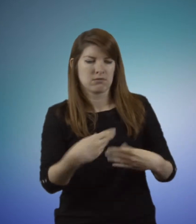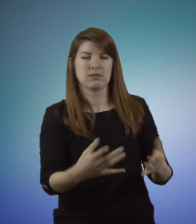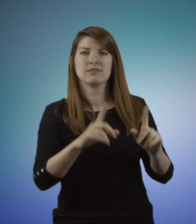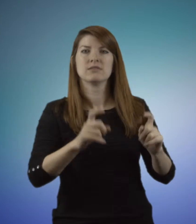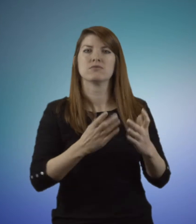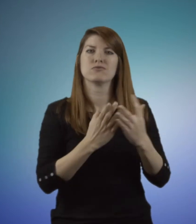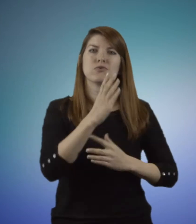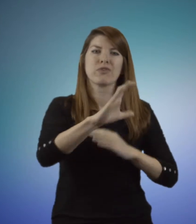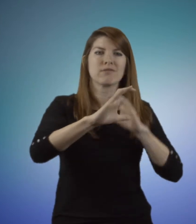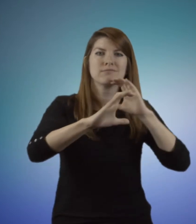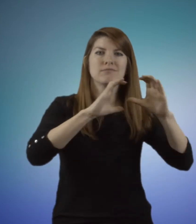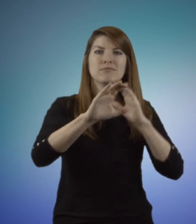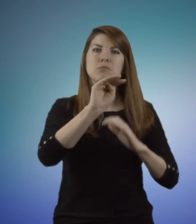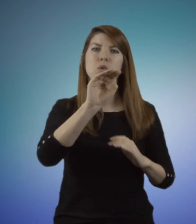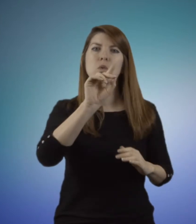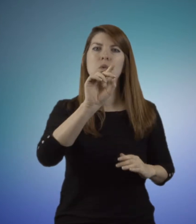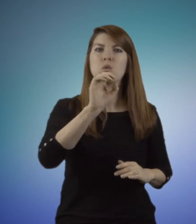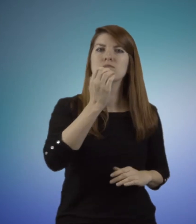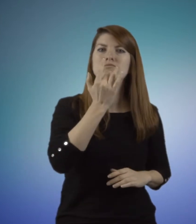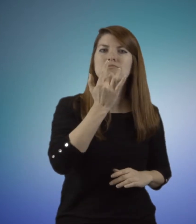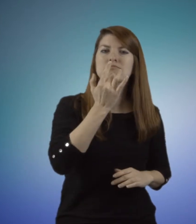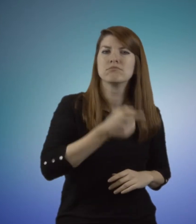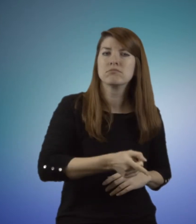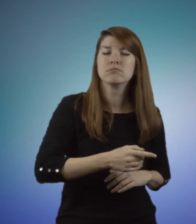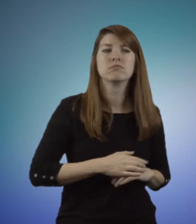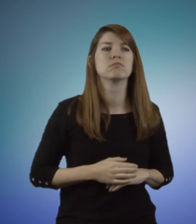but also deliver it through the mode of communication that they use.